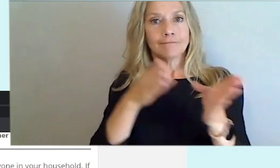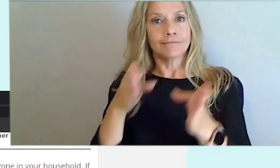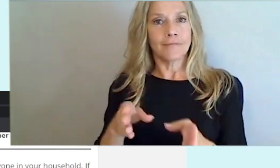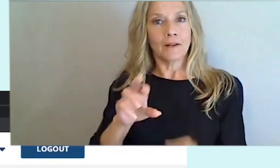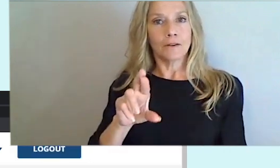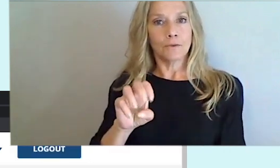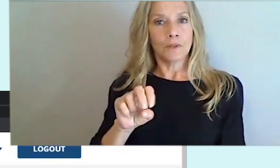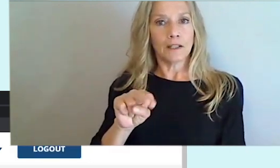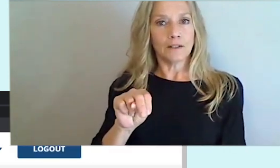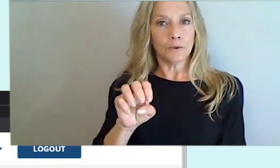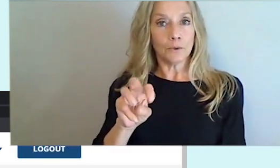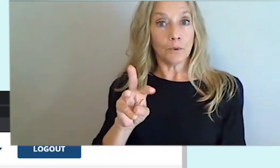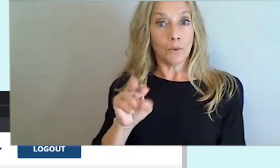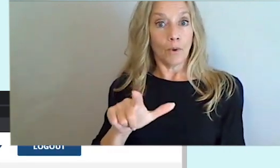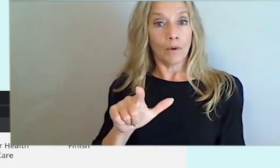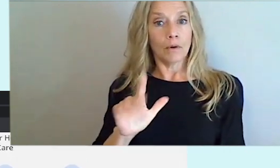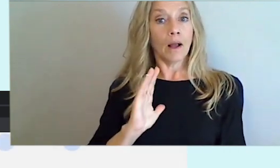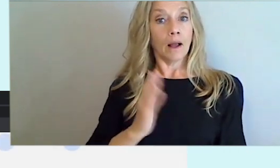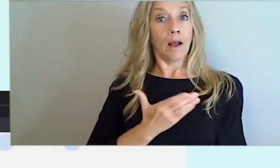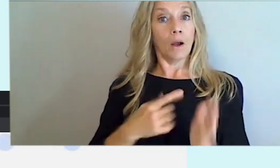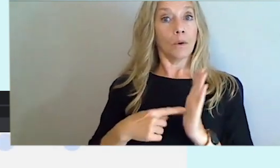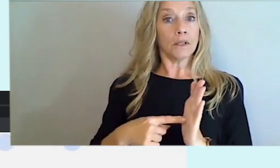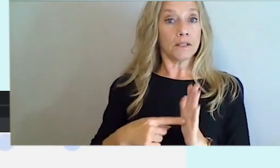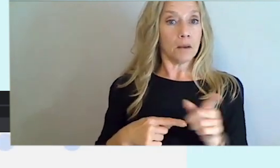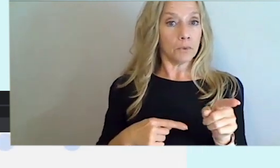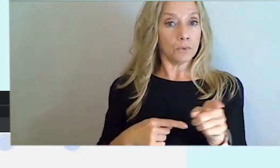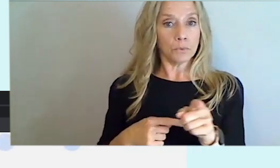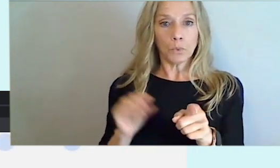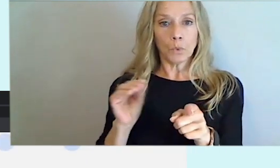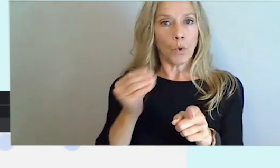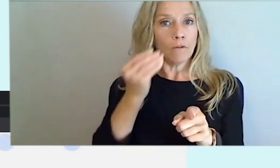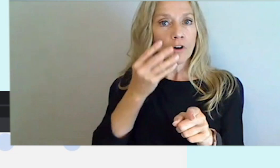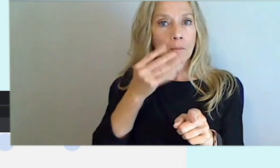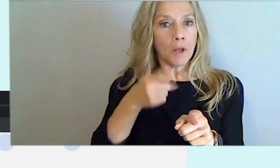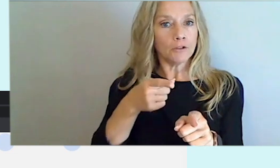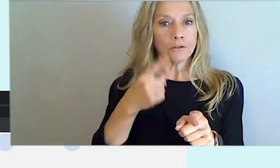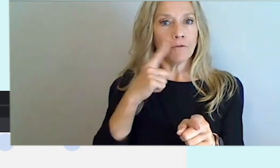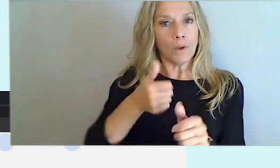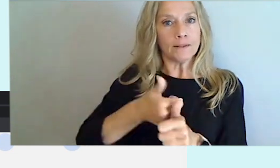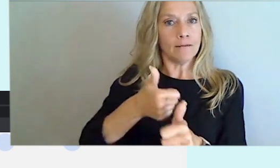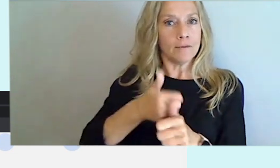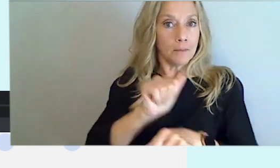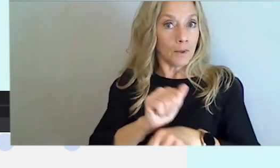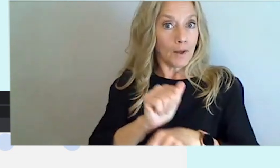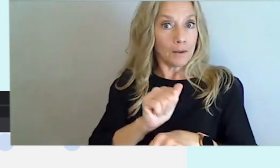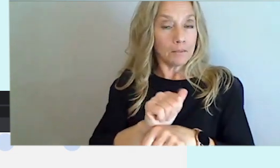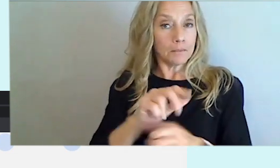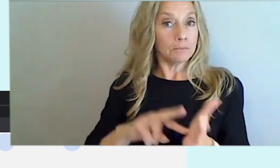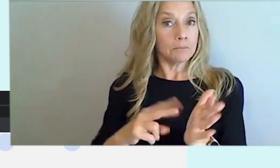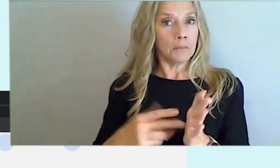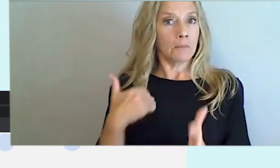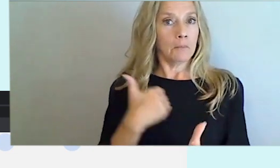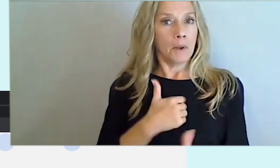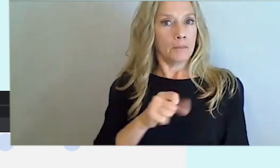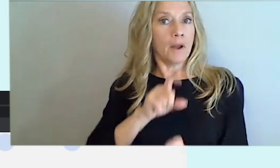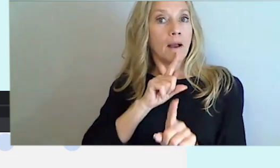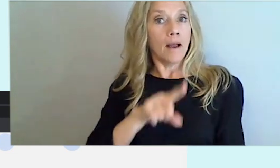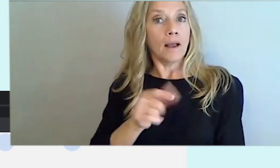For this example, there's not any information on file for self-employment, so the member must answer if anyone in their household is self-employed.